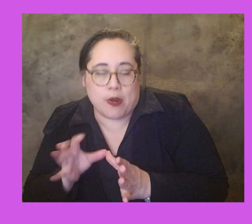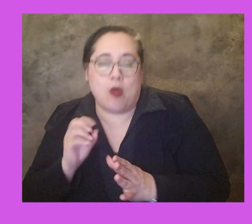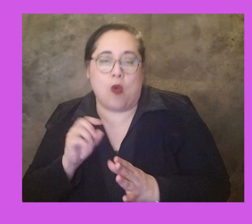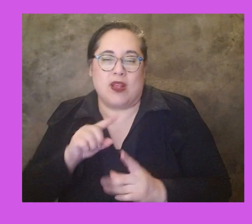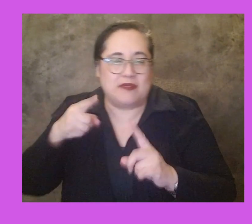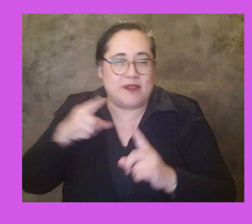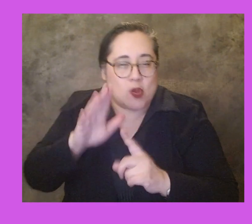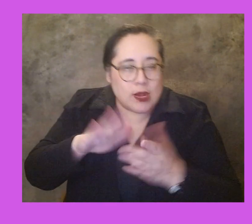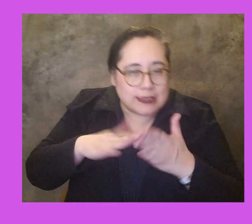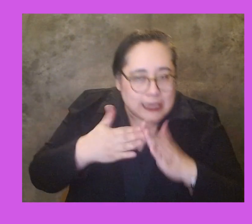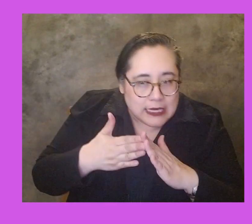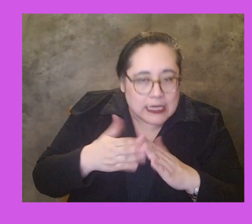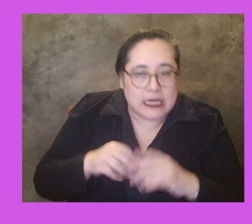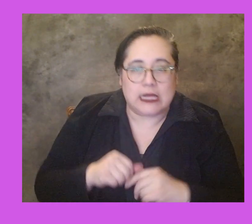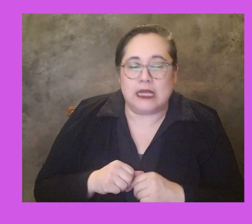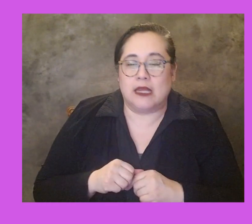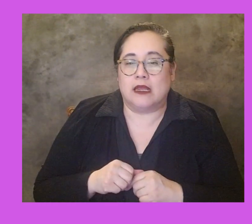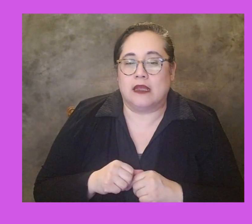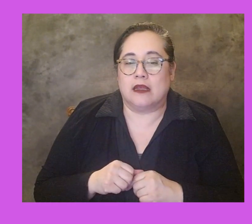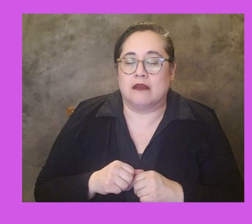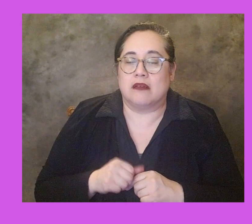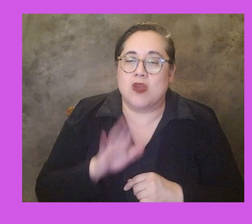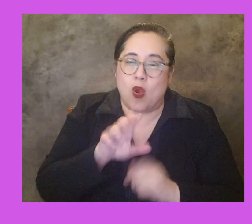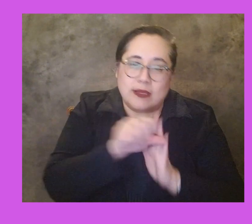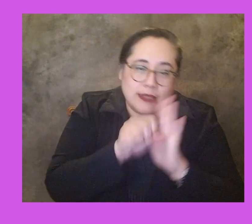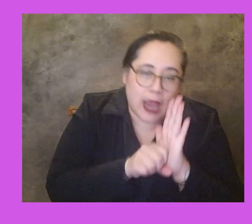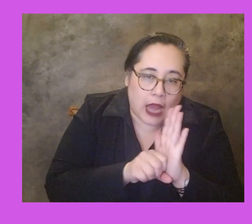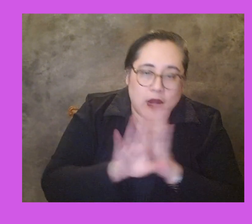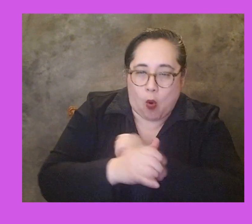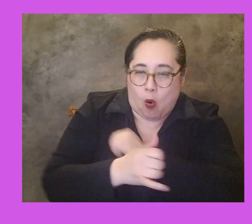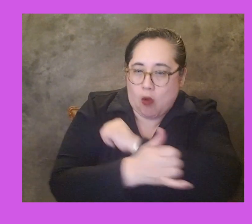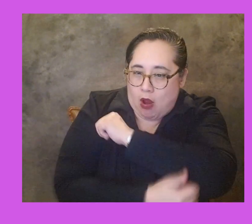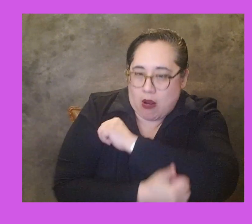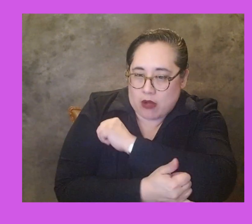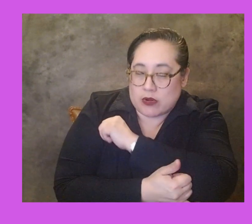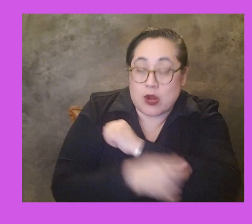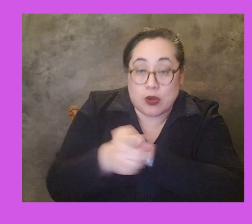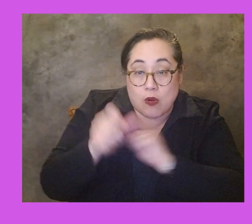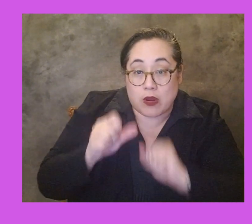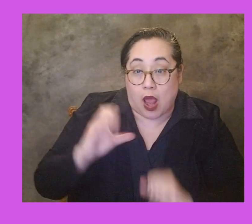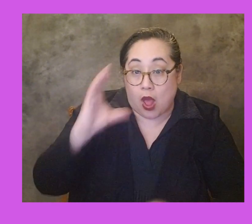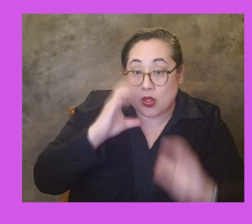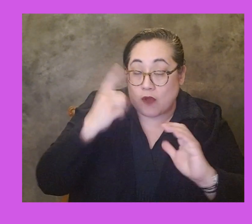like programs for ASL interpreters, or something specific to your city,